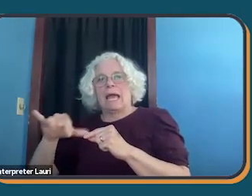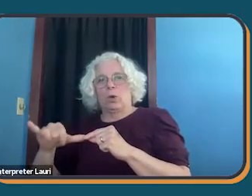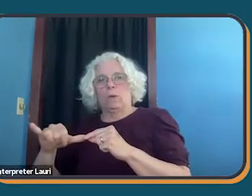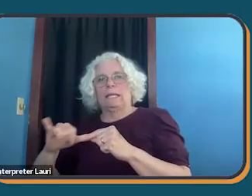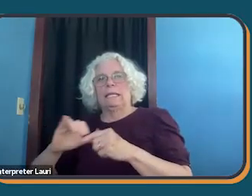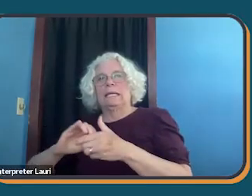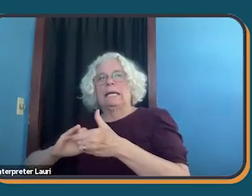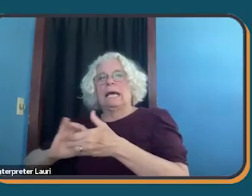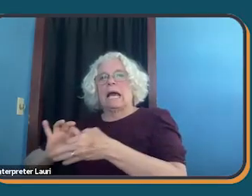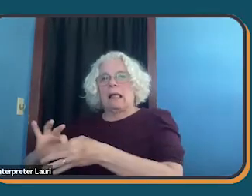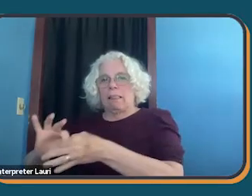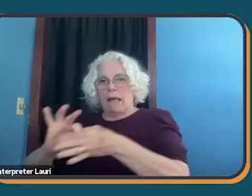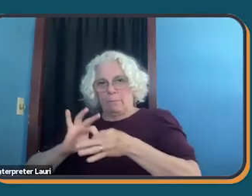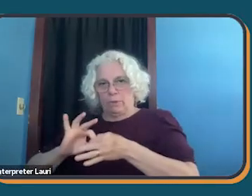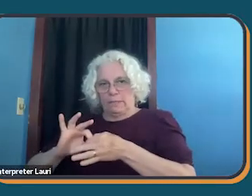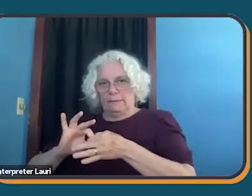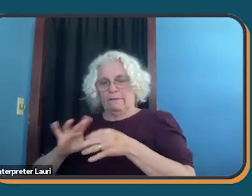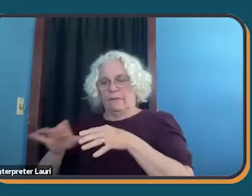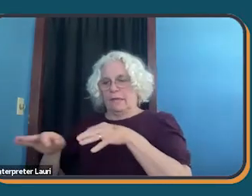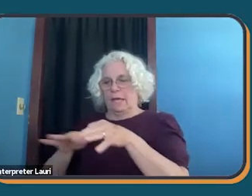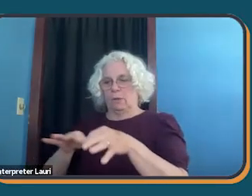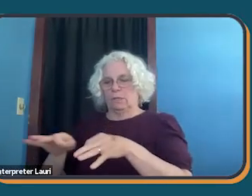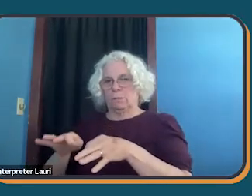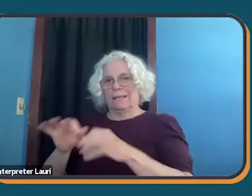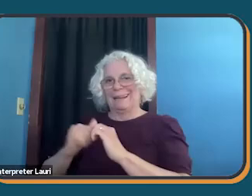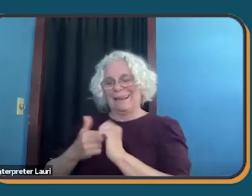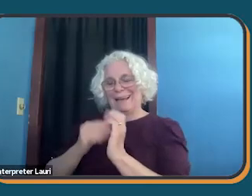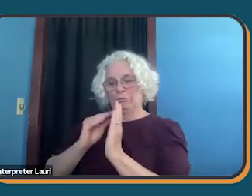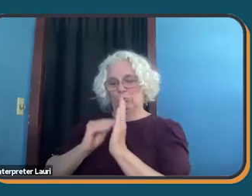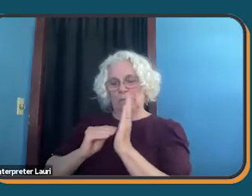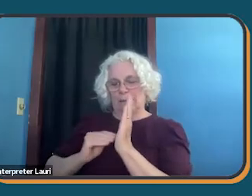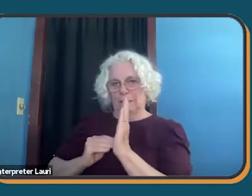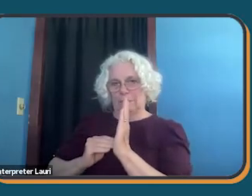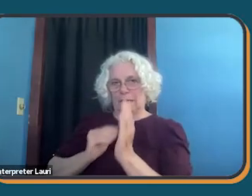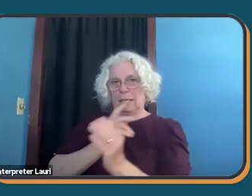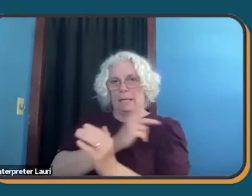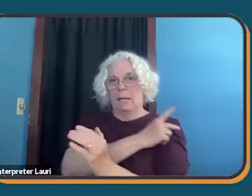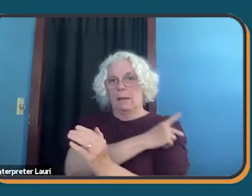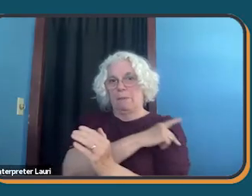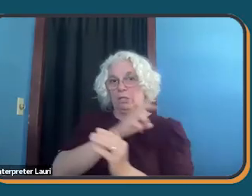and they have information on best practices for documenting disability status